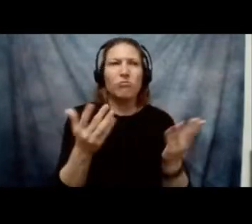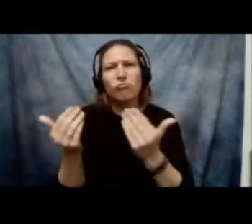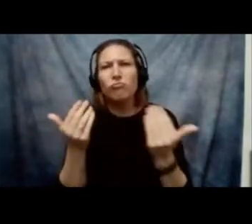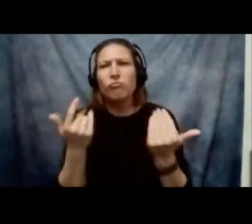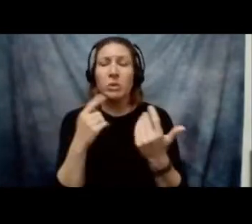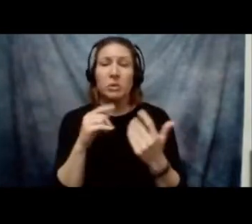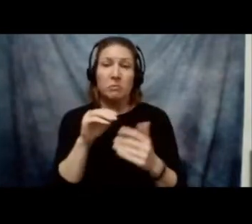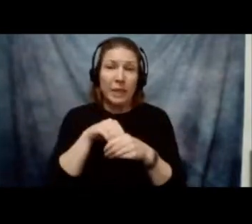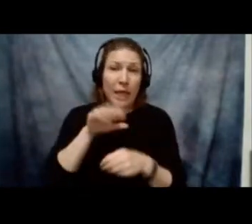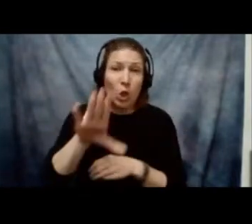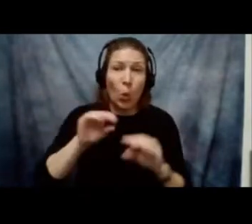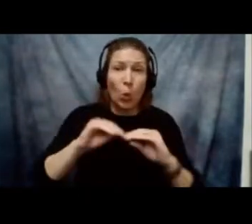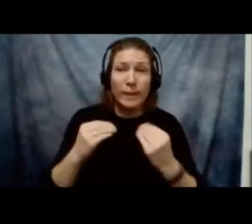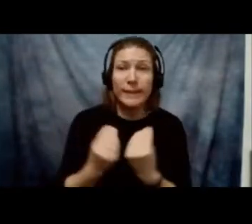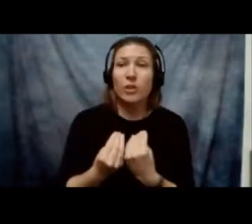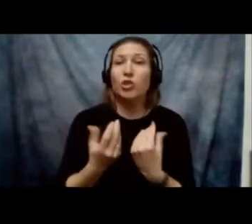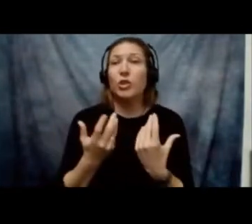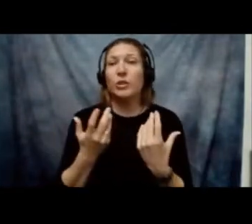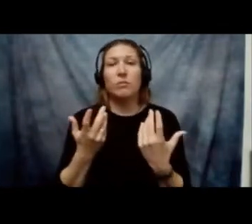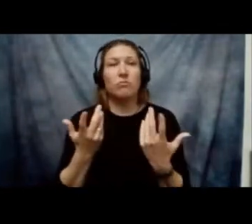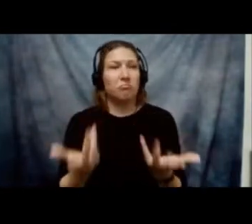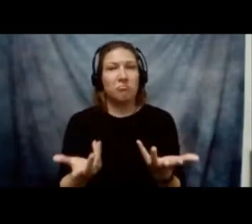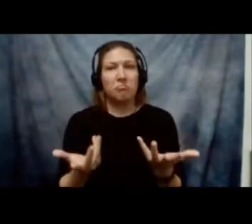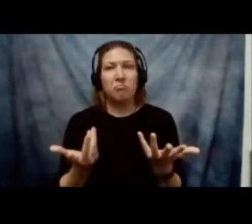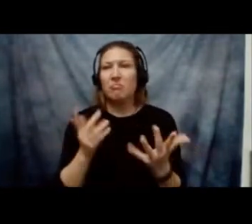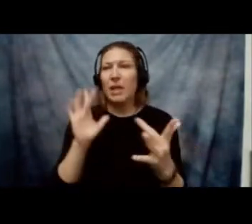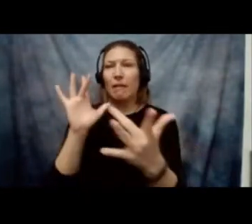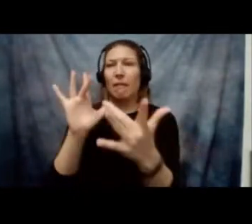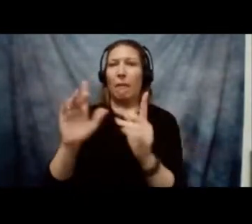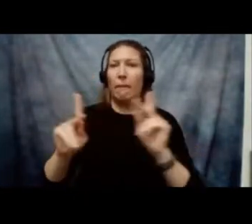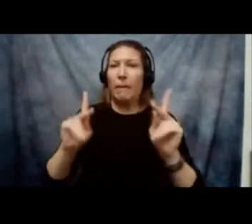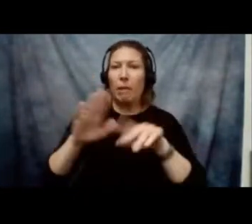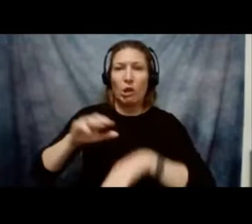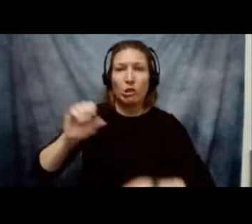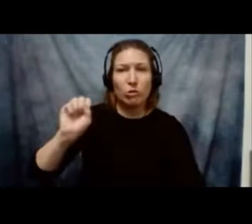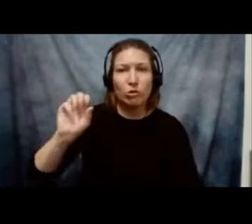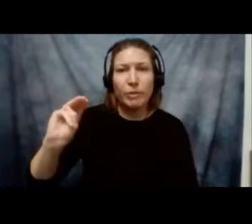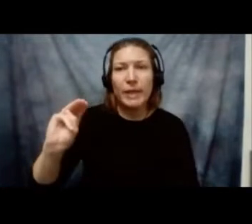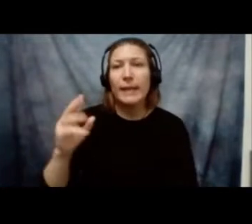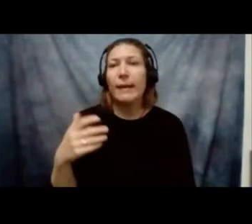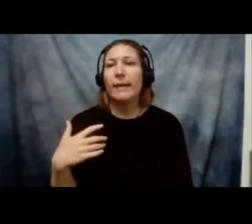reach out to people on social media put a form out on your website that allows people